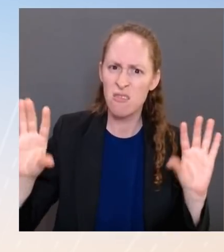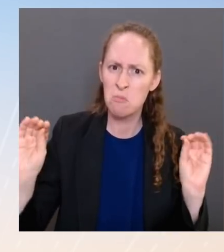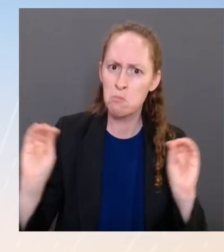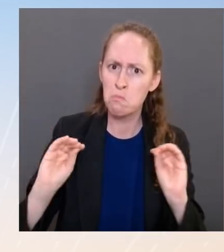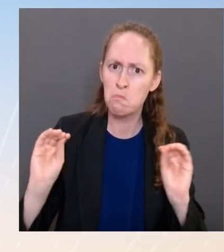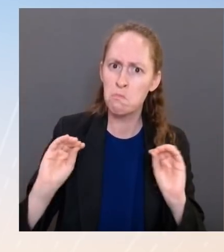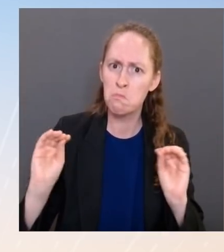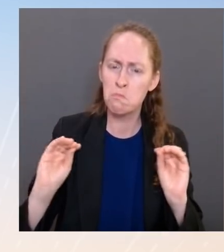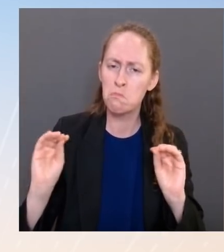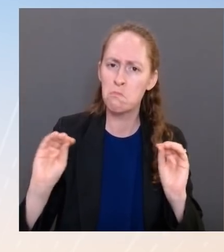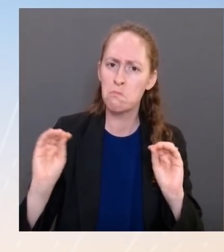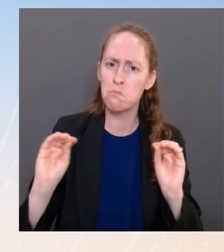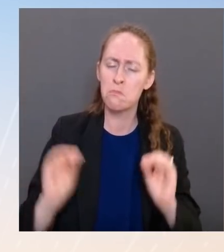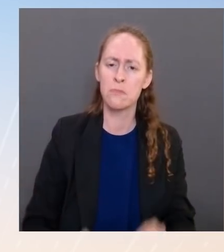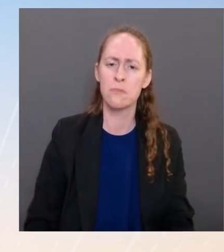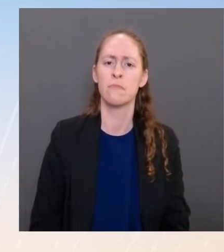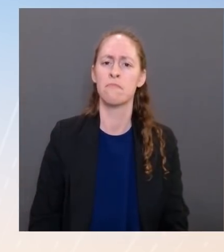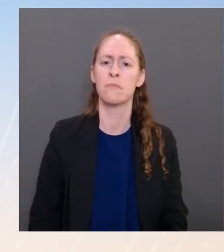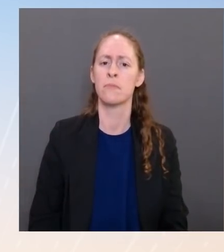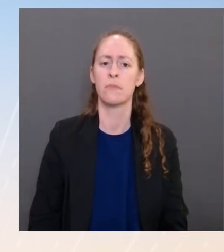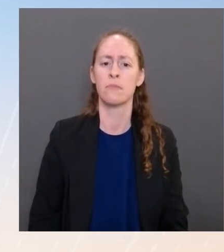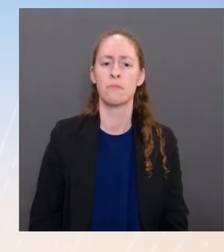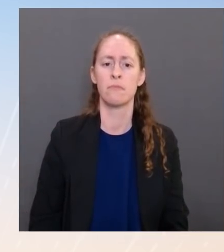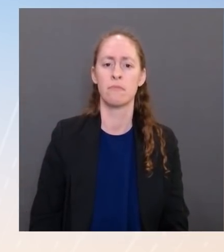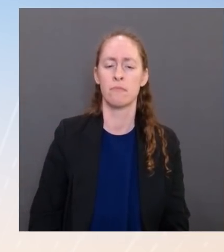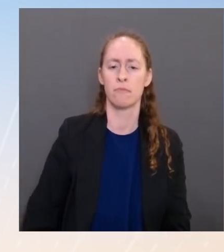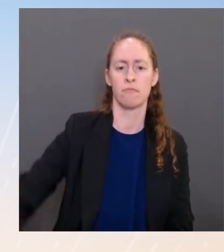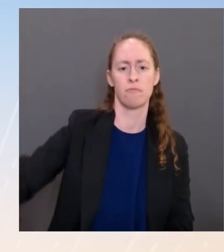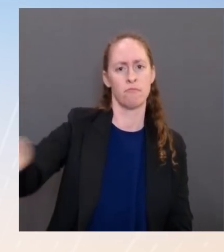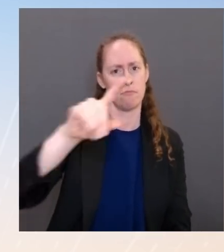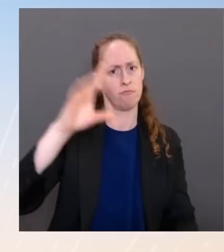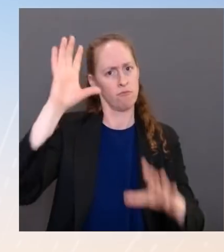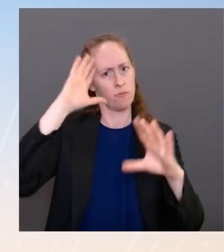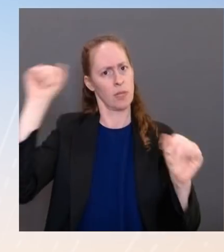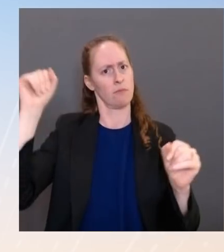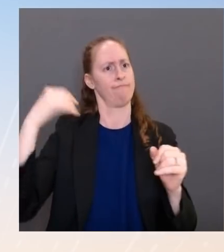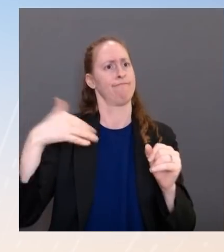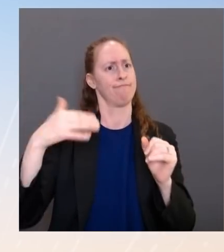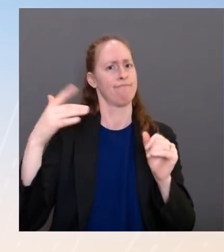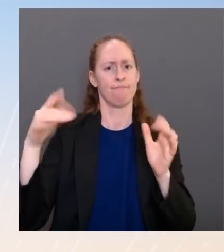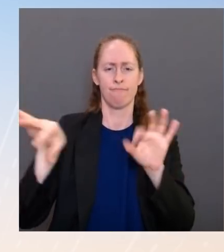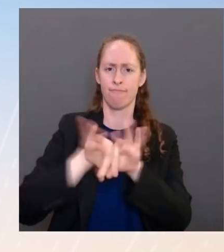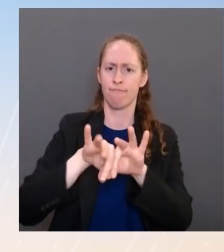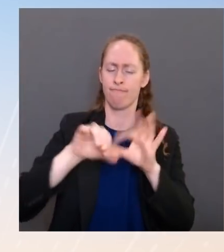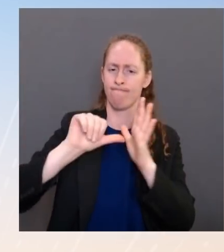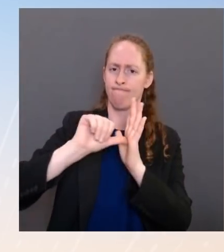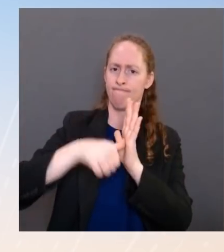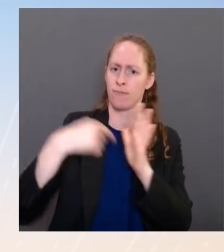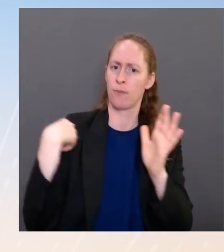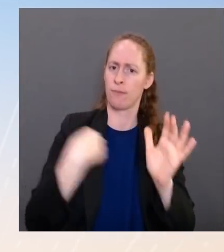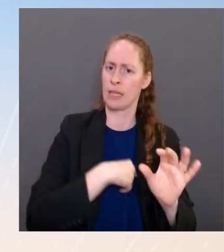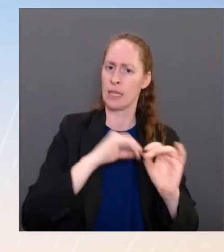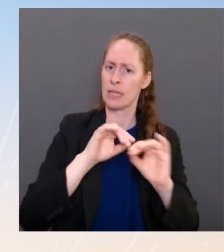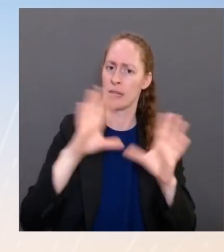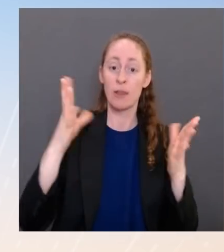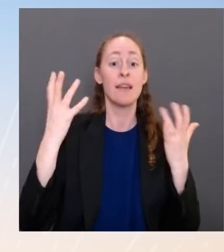the President felt it was important for us to be clear that as people's passions are high, as people are fearful about their own healthcare,